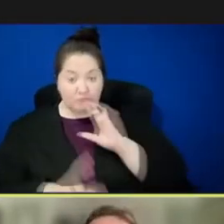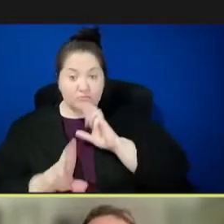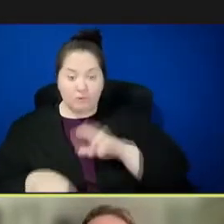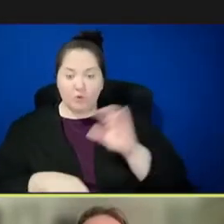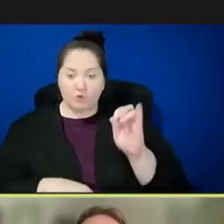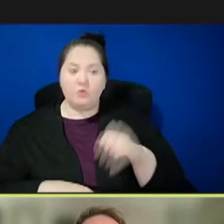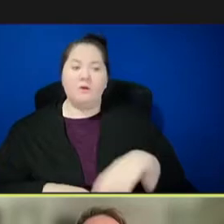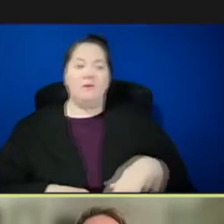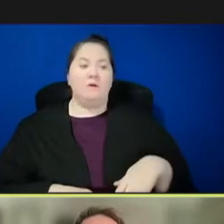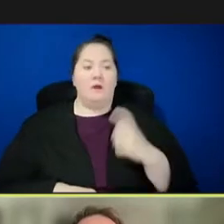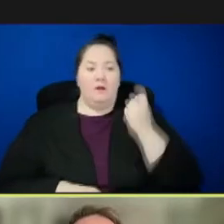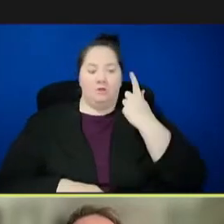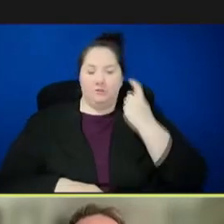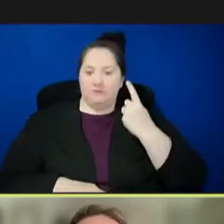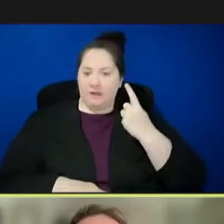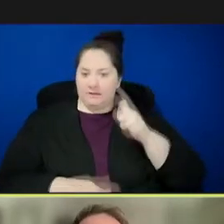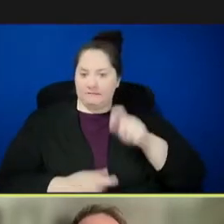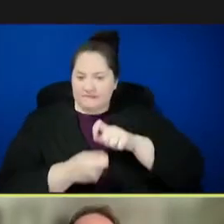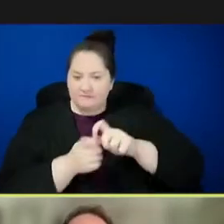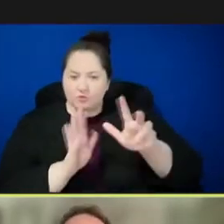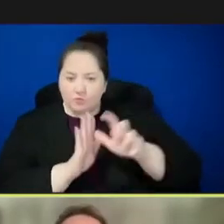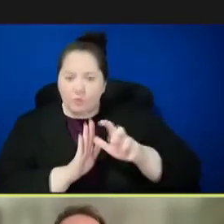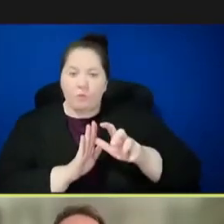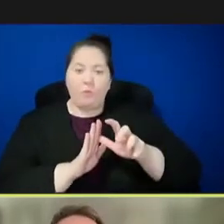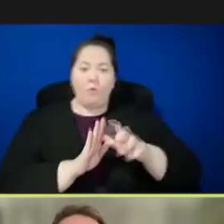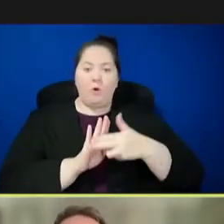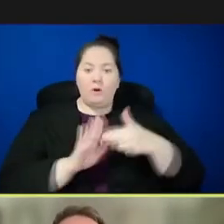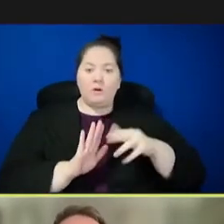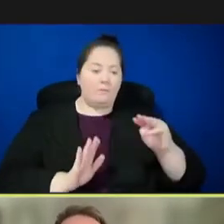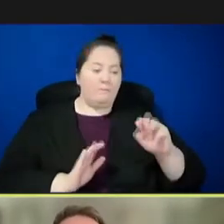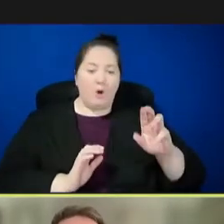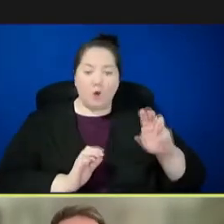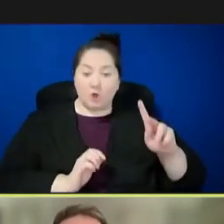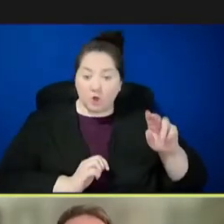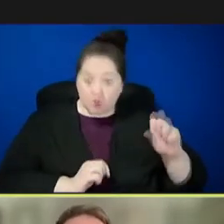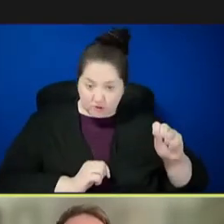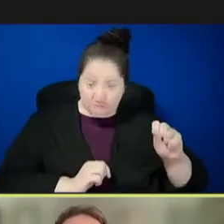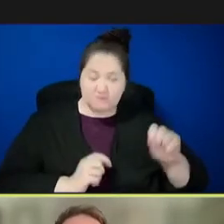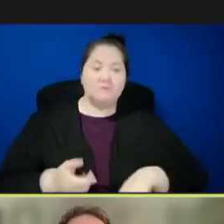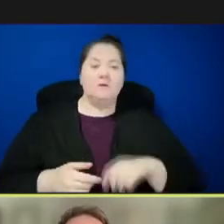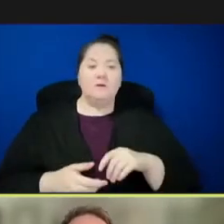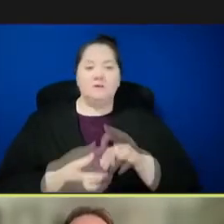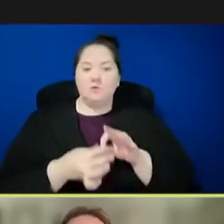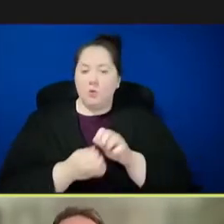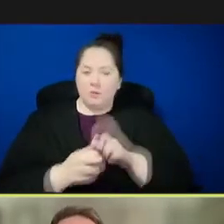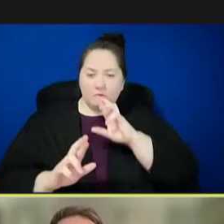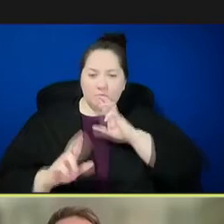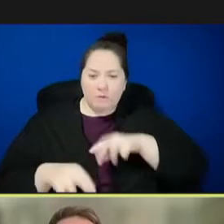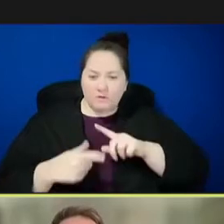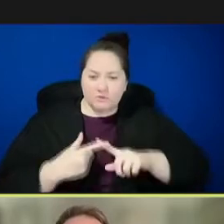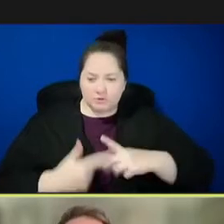specific receptors or markers which are associated with response to vaccination or immunotherapy. So